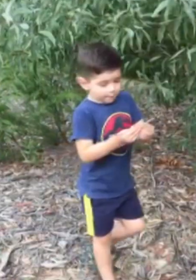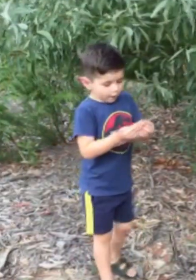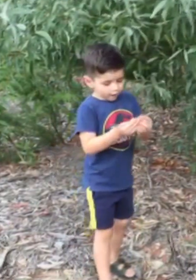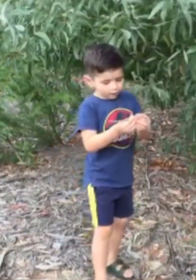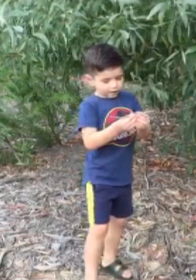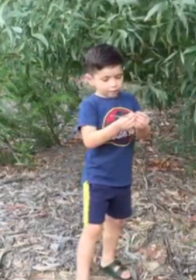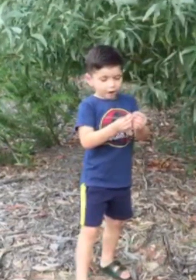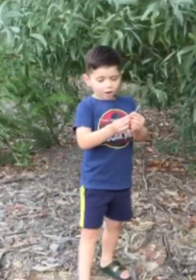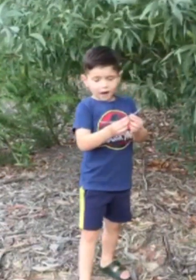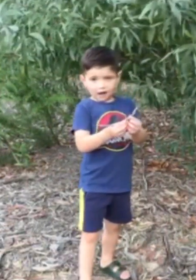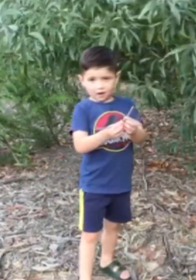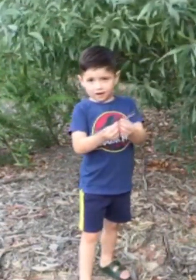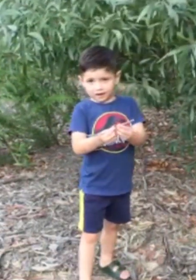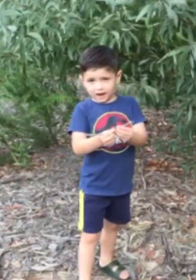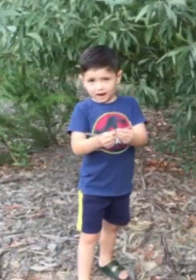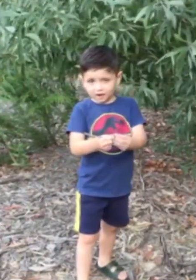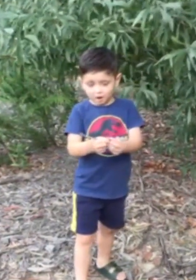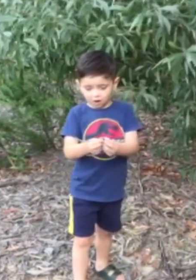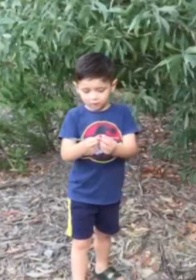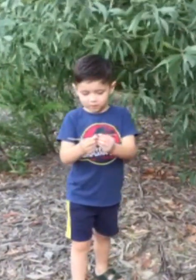My favourite part about learning at home